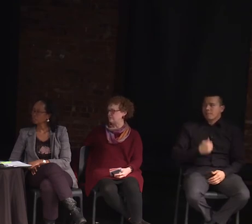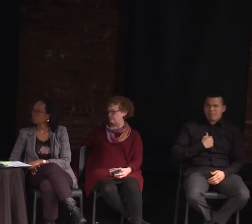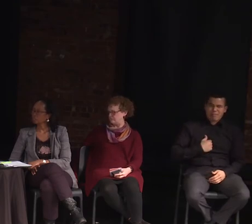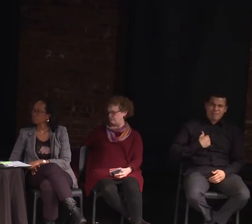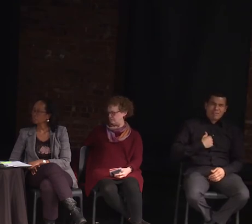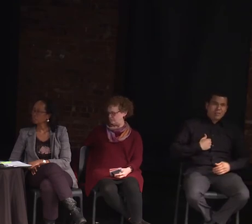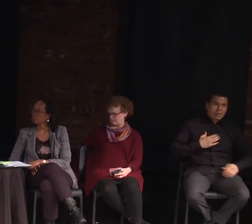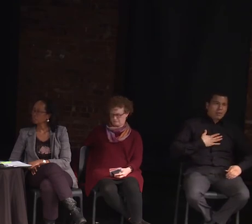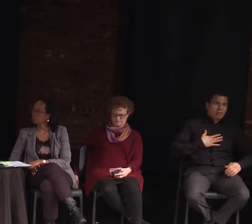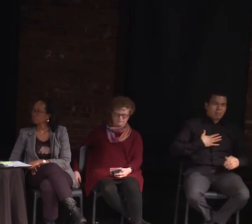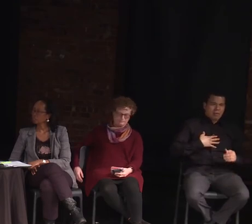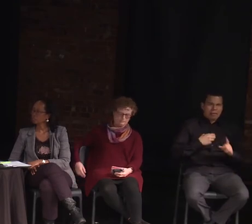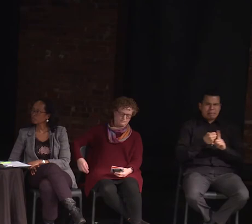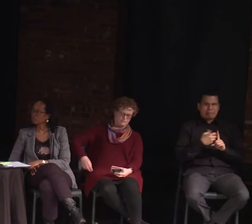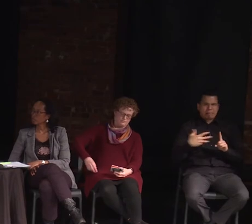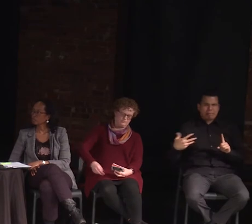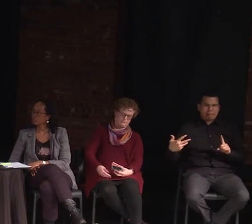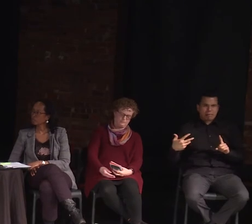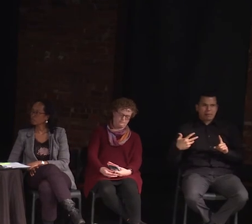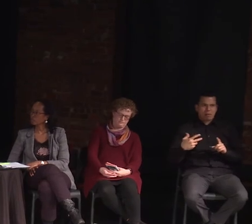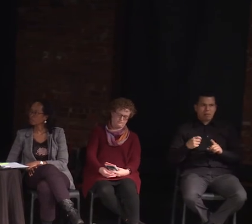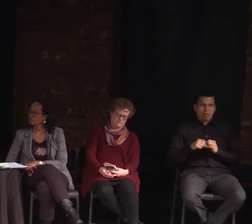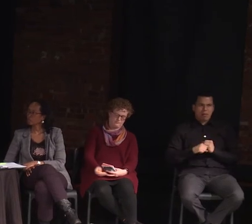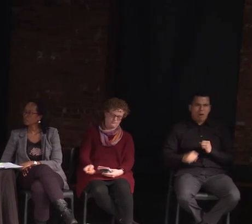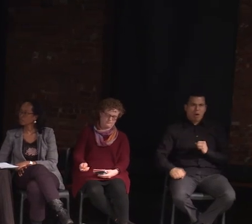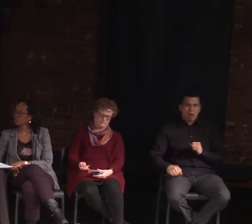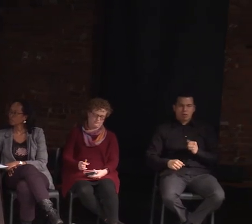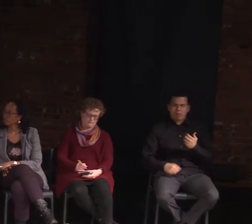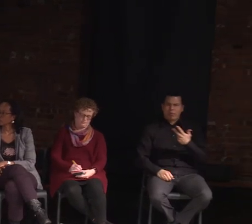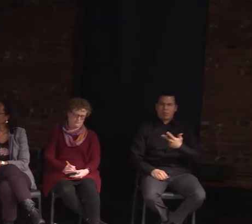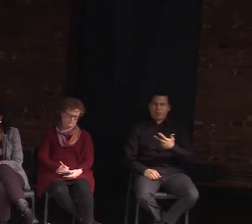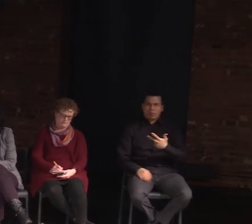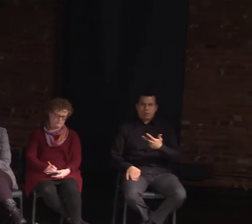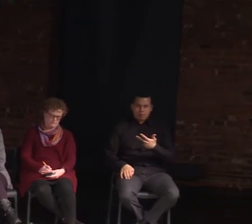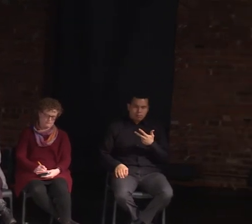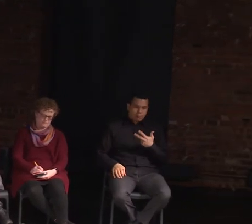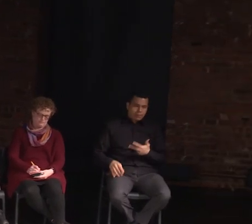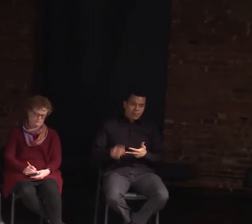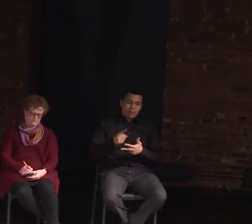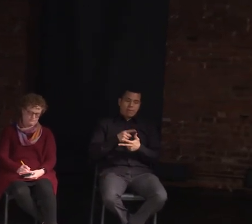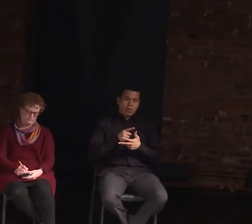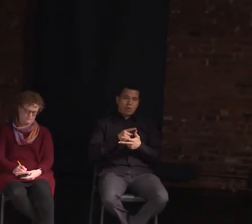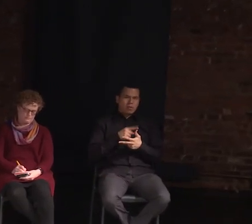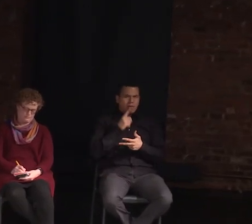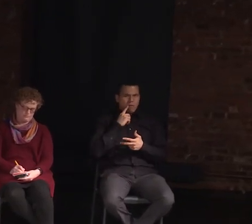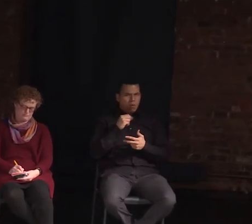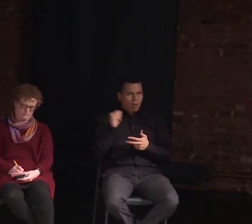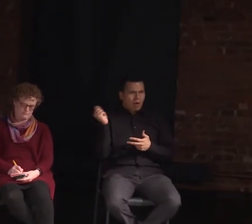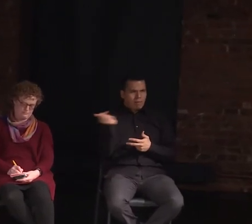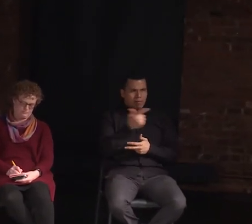I have a three-fold message, the first one is to everybody and recognizing that we're